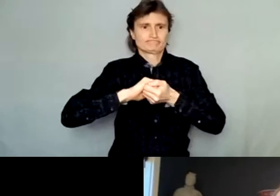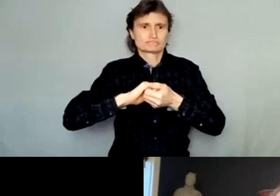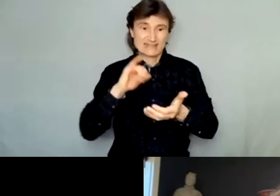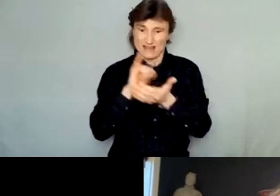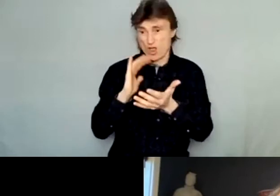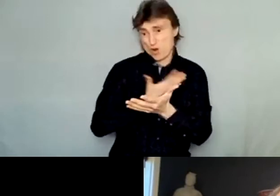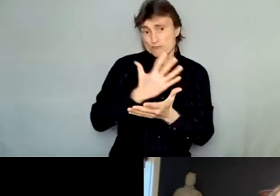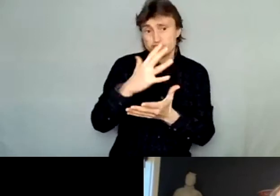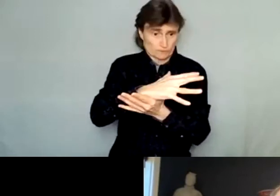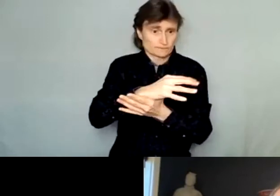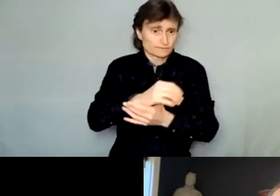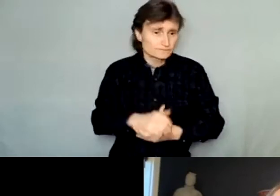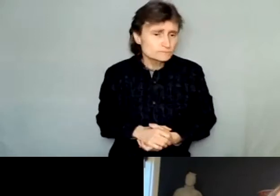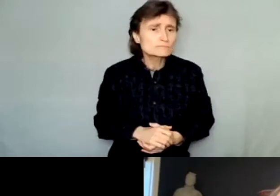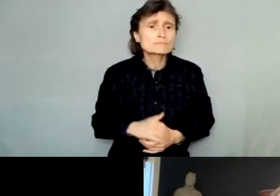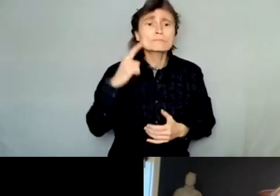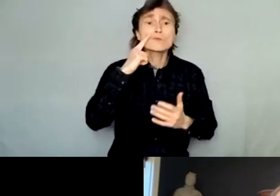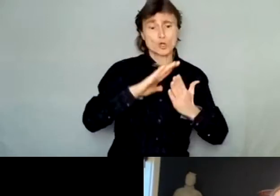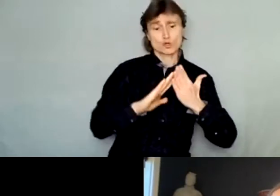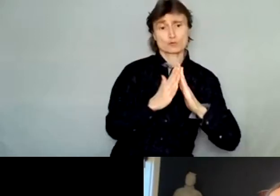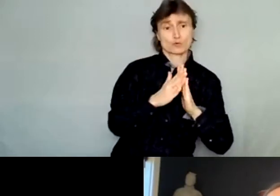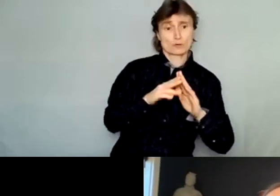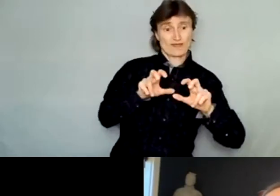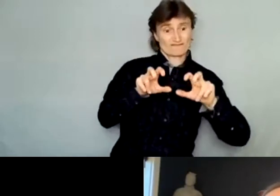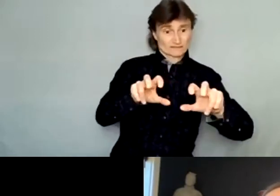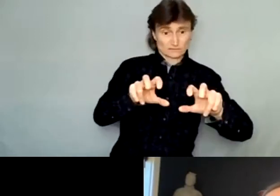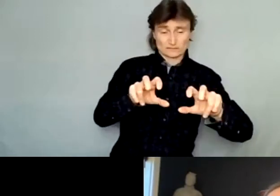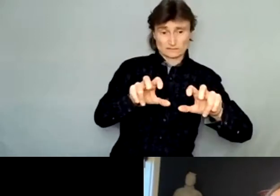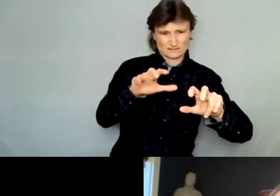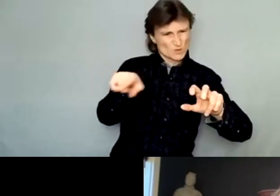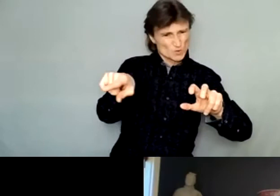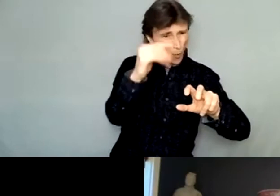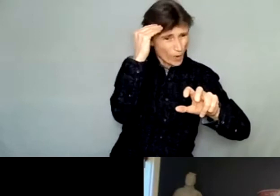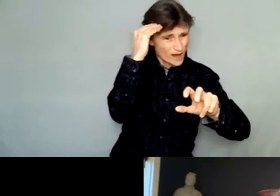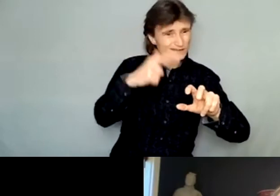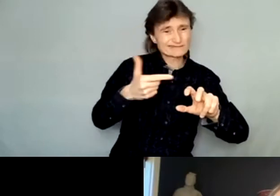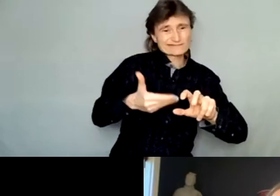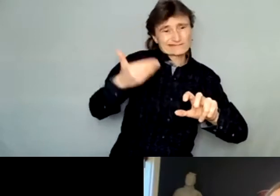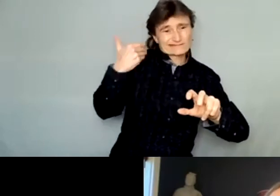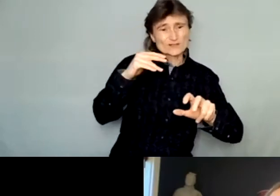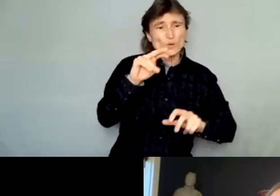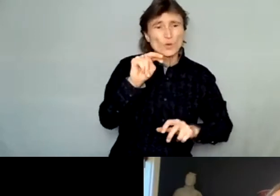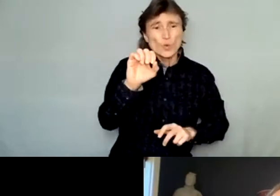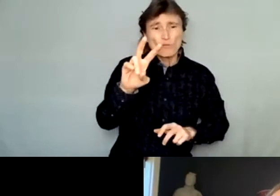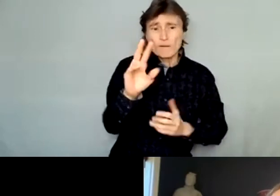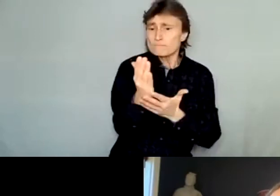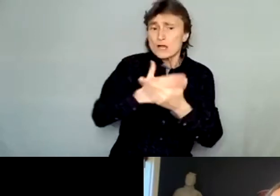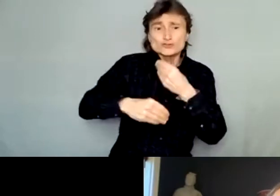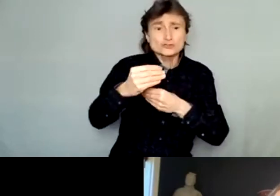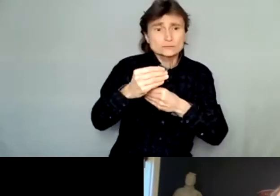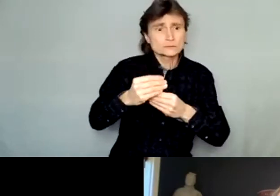In community investment, as many of you know at the November budget debate, Calgary Arts